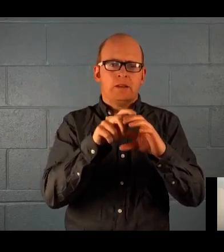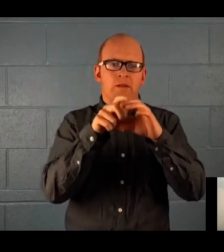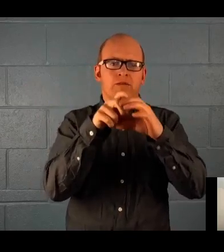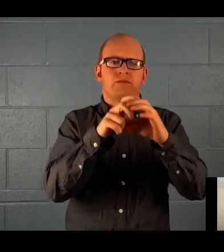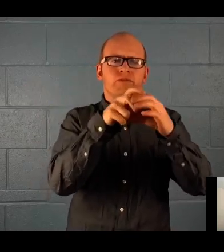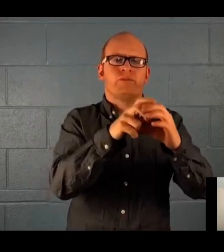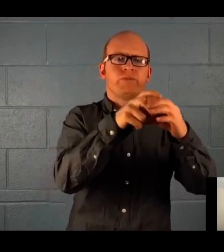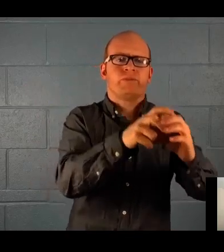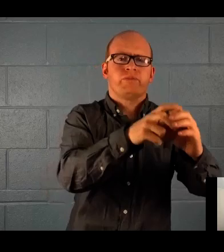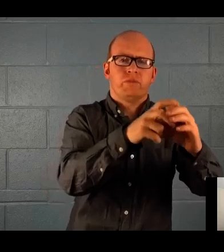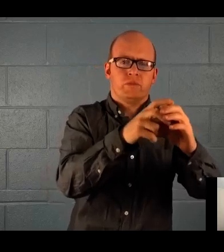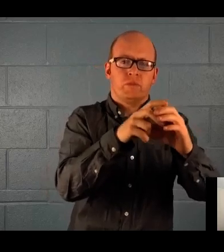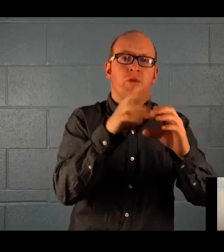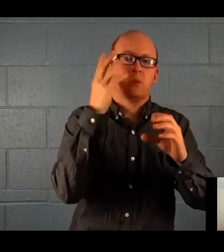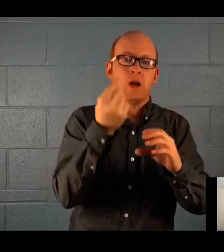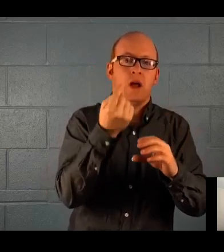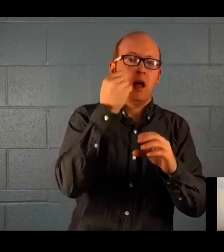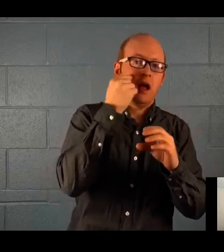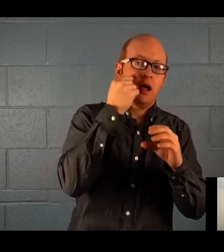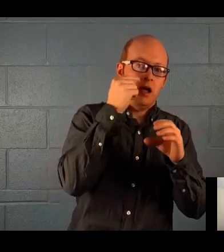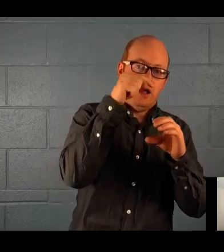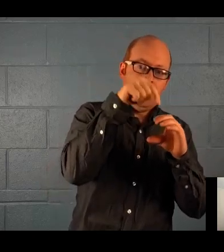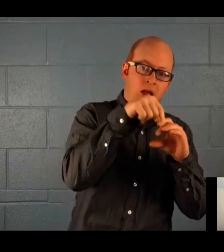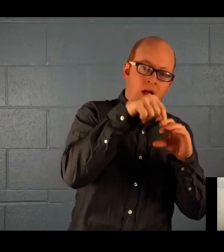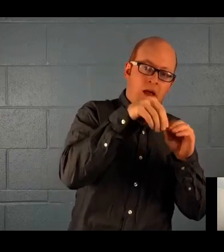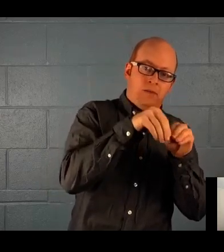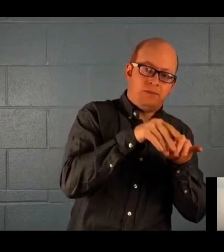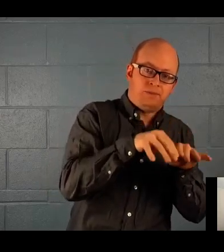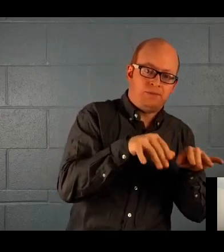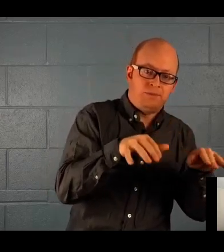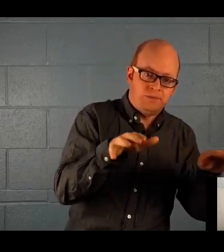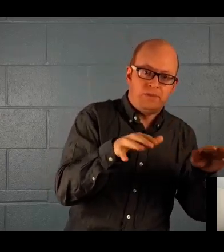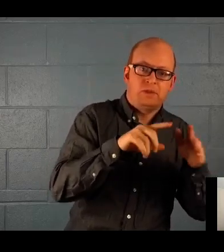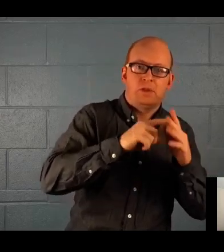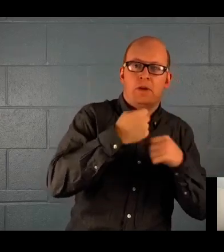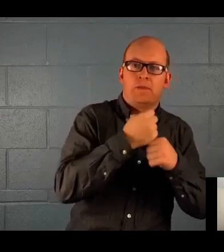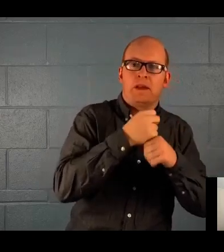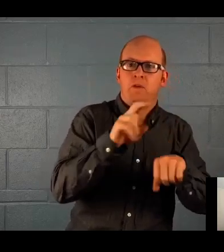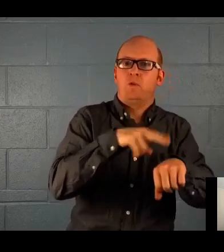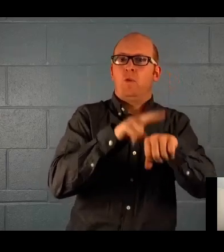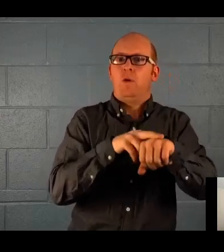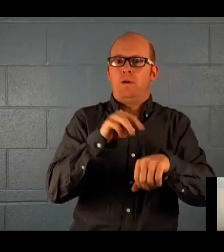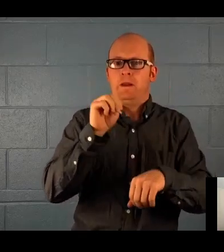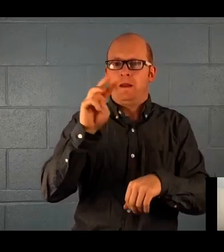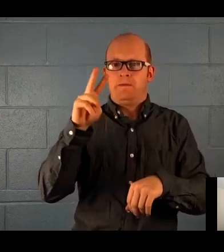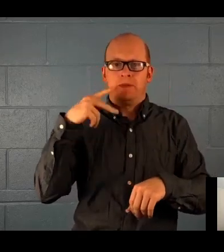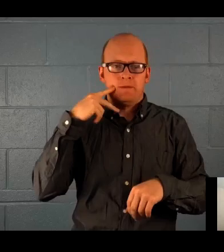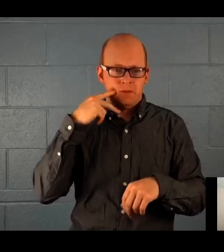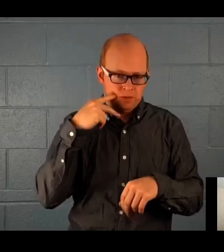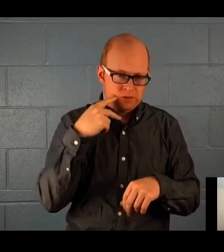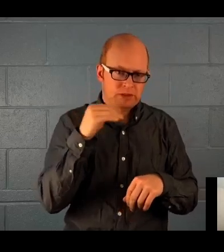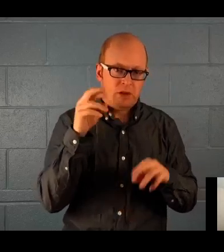Which then can go on to make a normal myosin VIIA protein and hopefully restore vision to those animal models